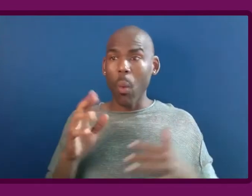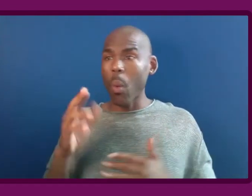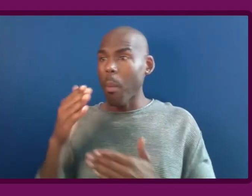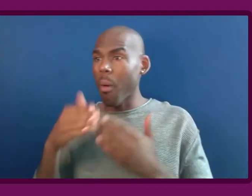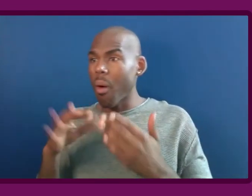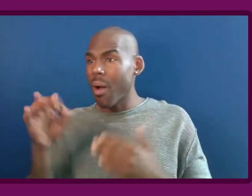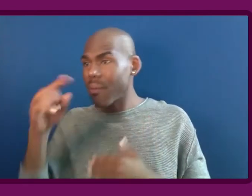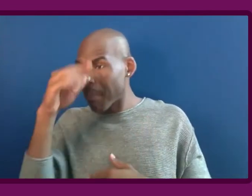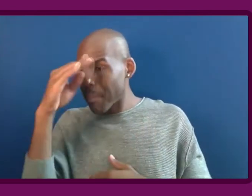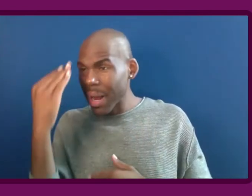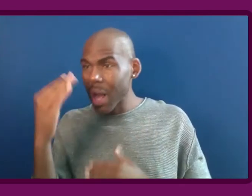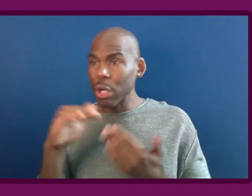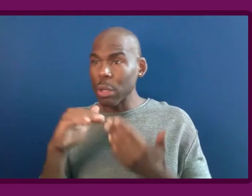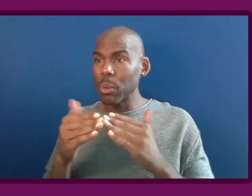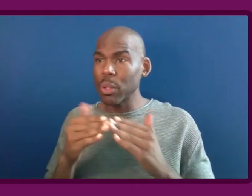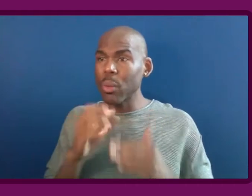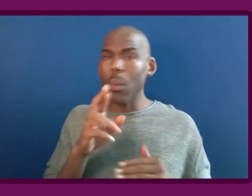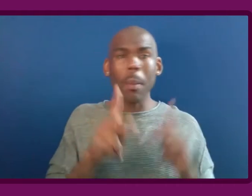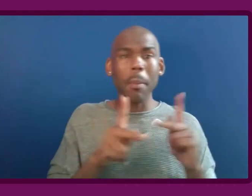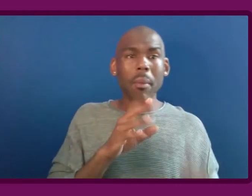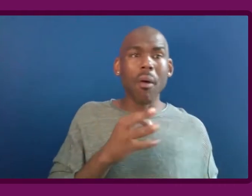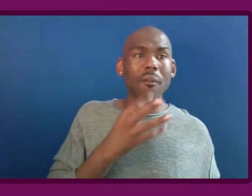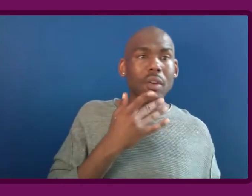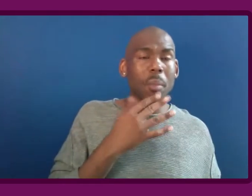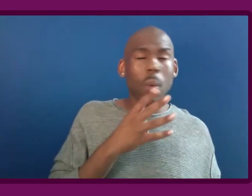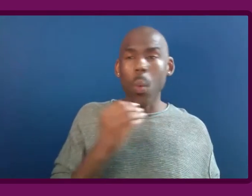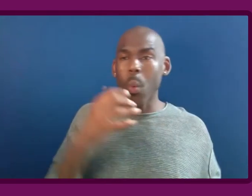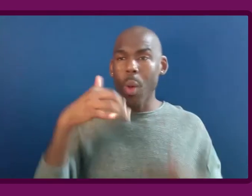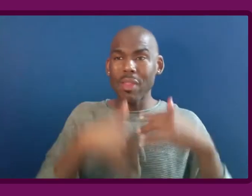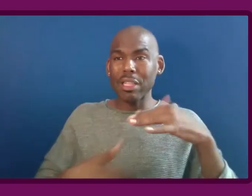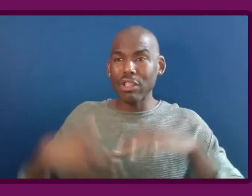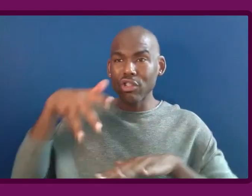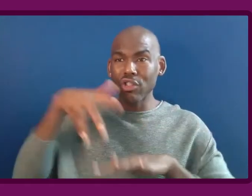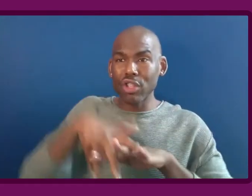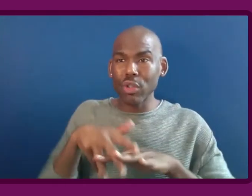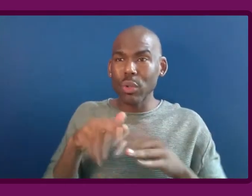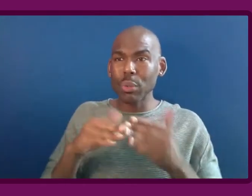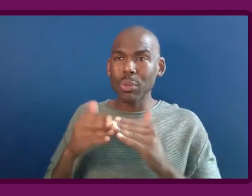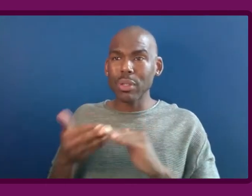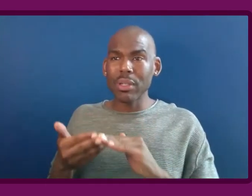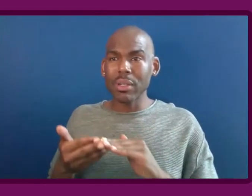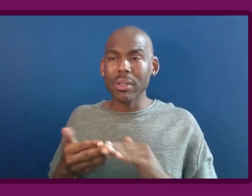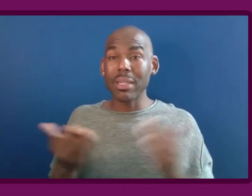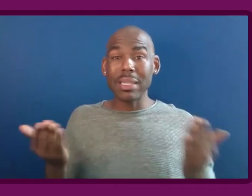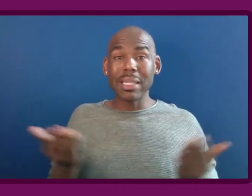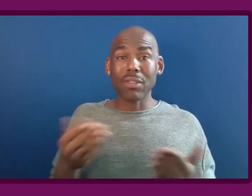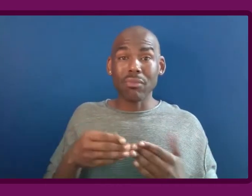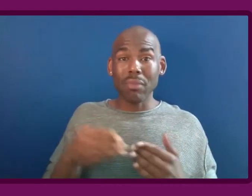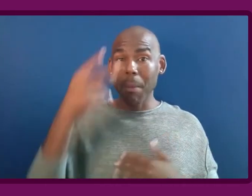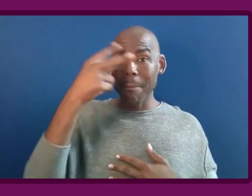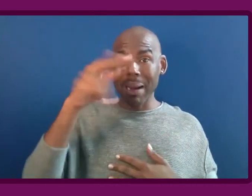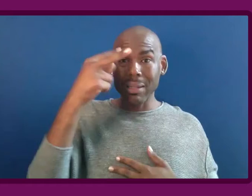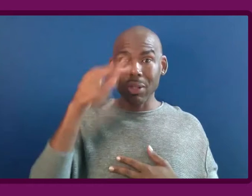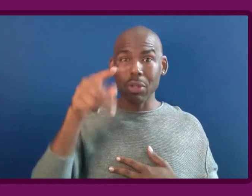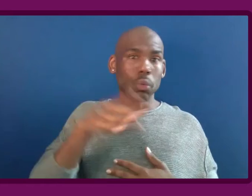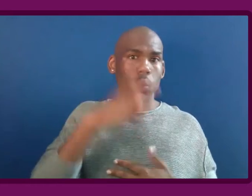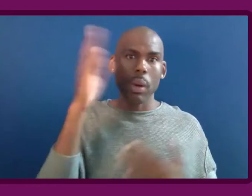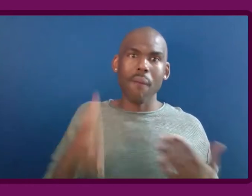part of the Black community, or people of color, or part of the Indigenous community, big Indigenous communities that are here in Mexico. You never know.